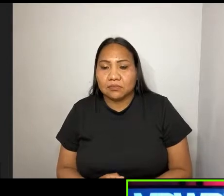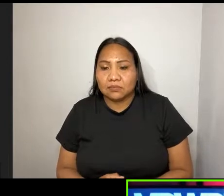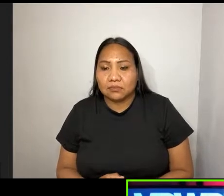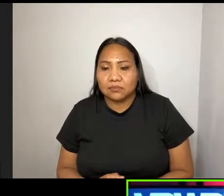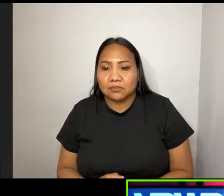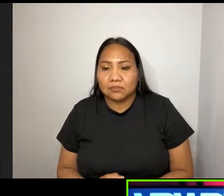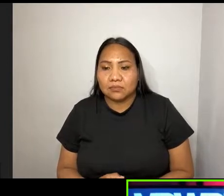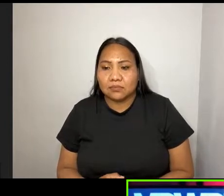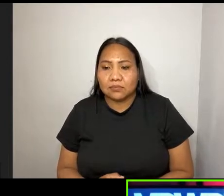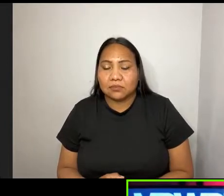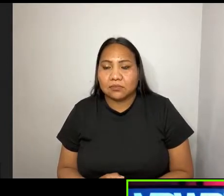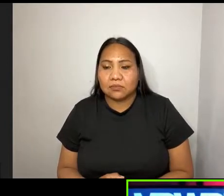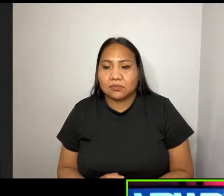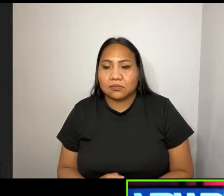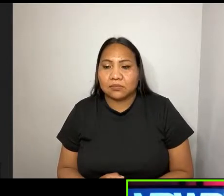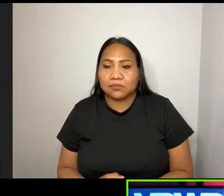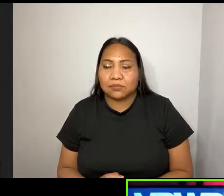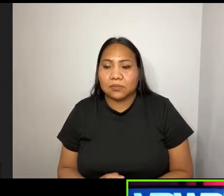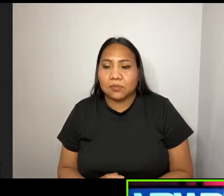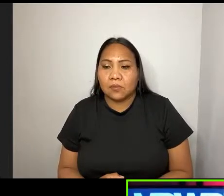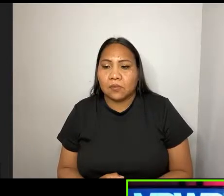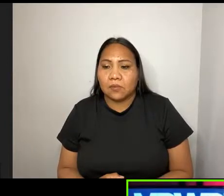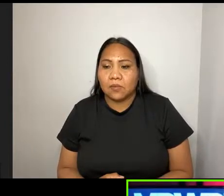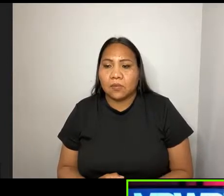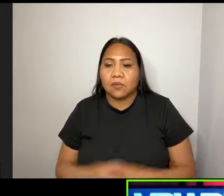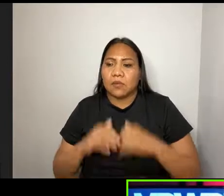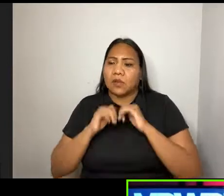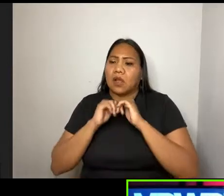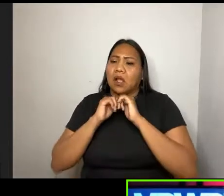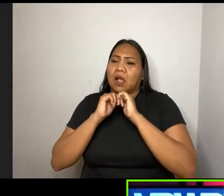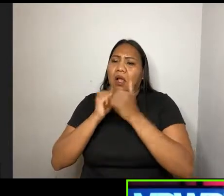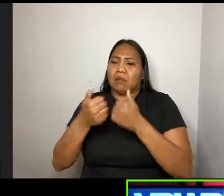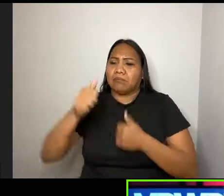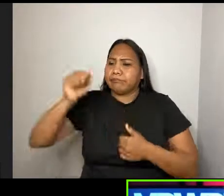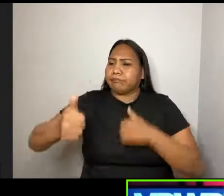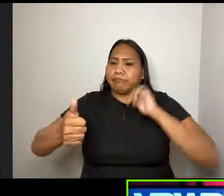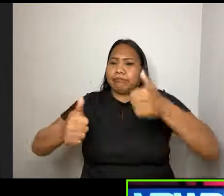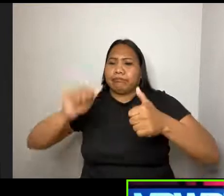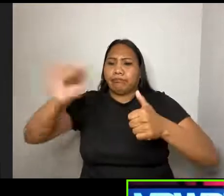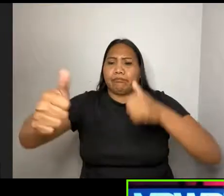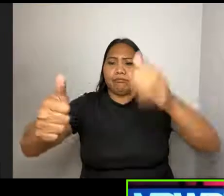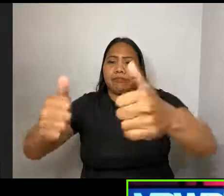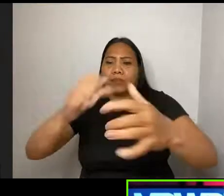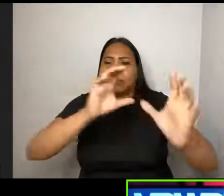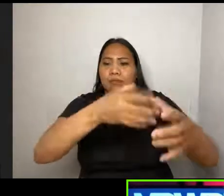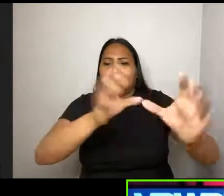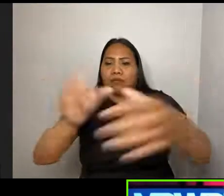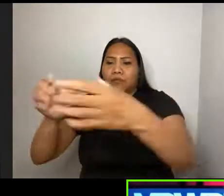and link those groups together, they need to be brought together into one place to talk about